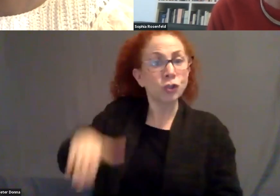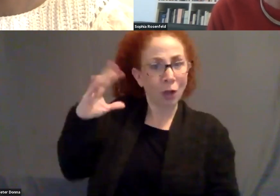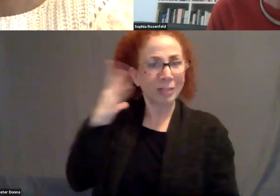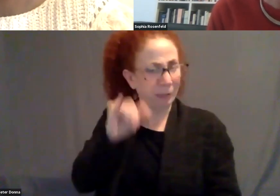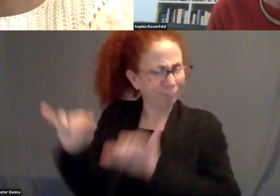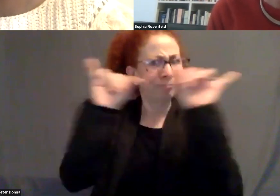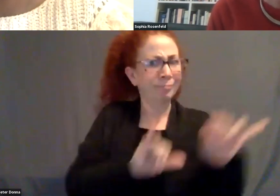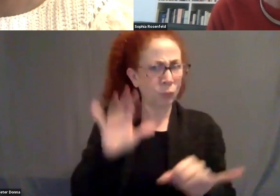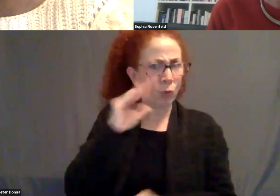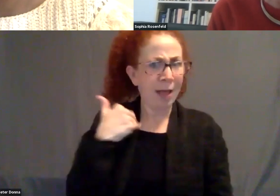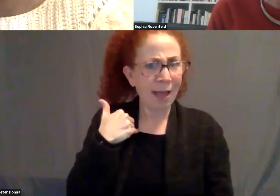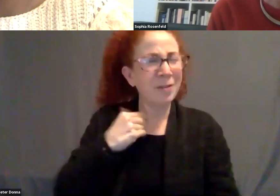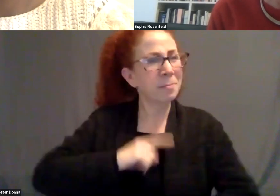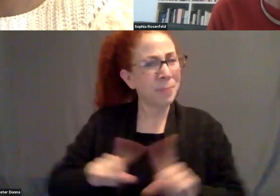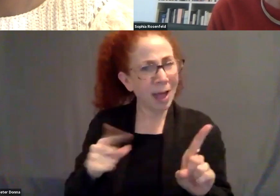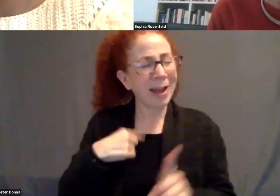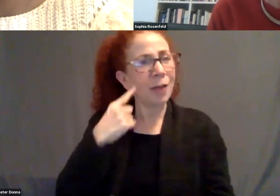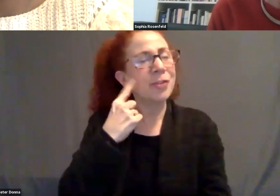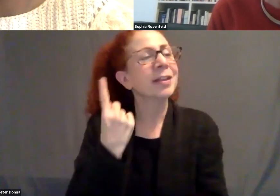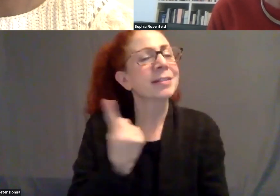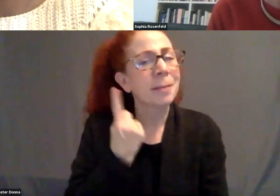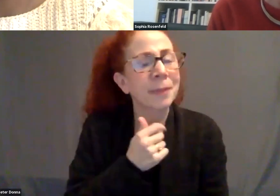Do I think that there's something absolutely